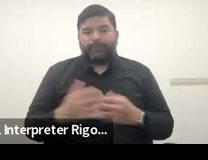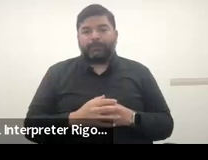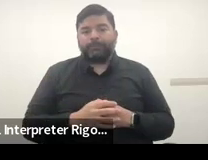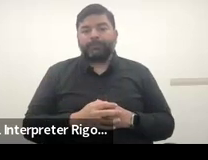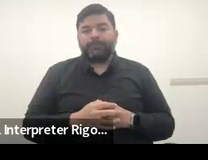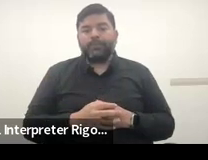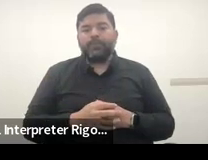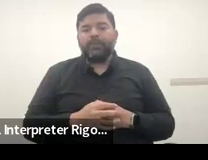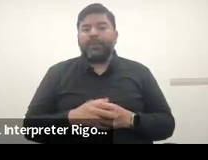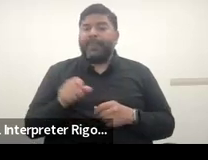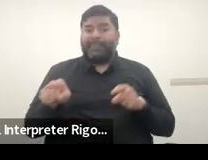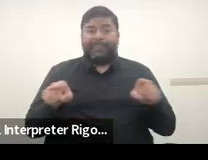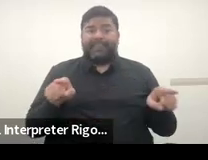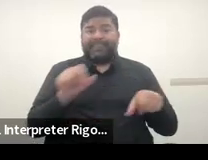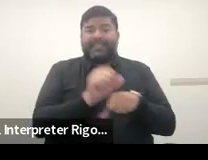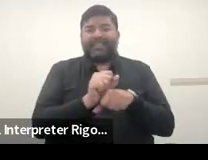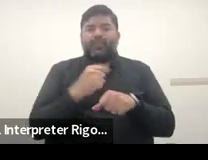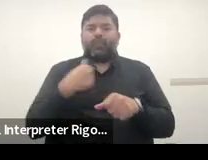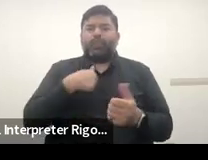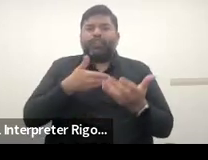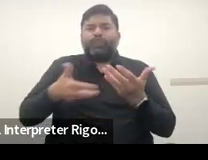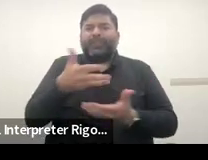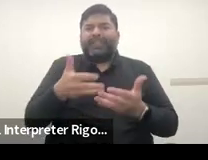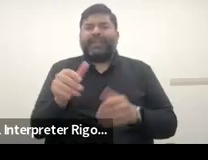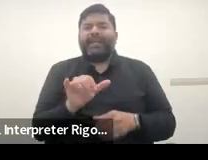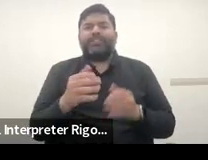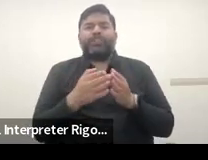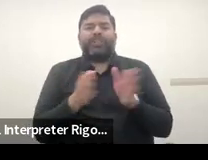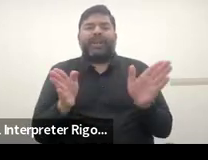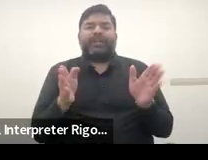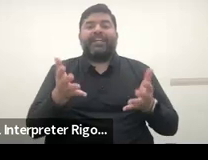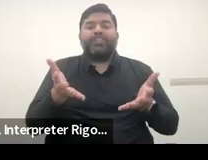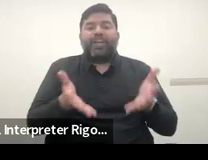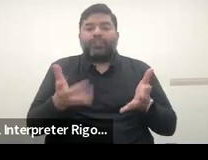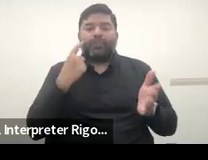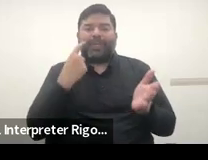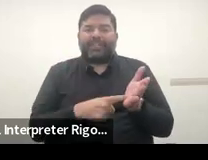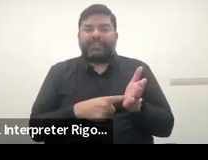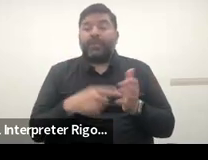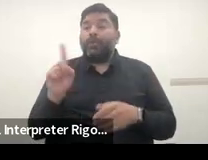this task like generic gesture recognition, where we are given examples of the sign and we